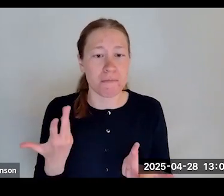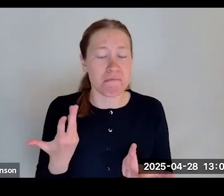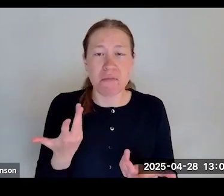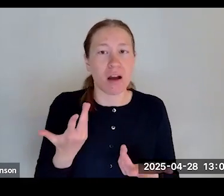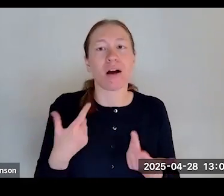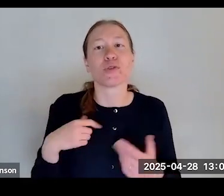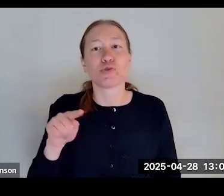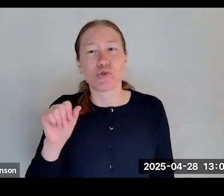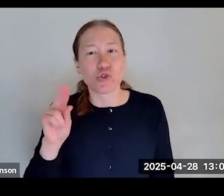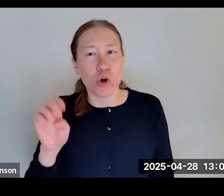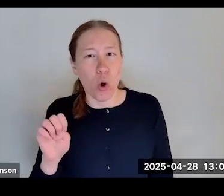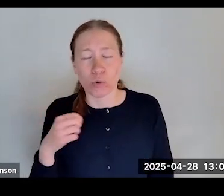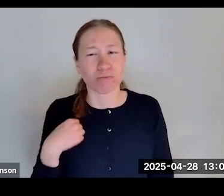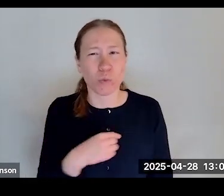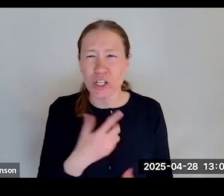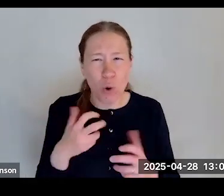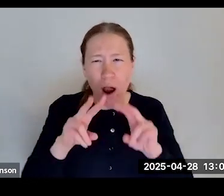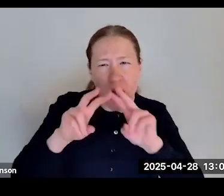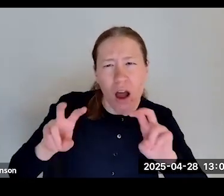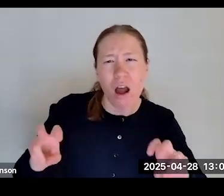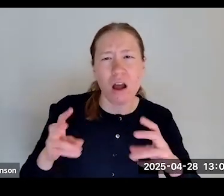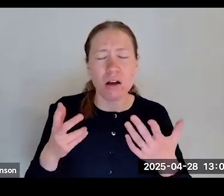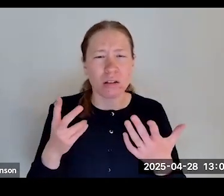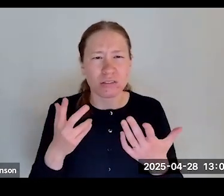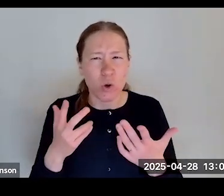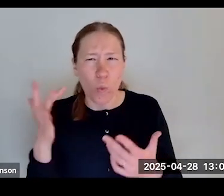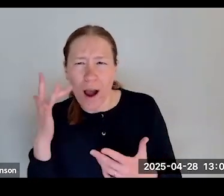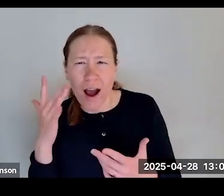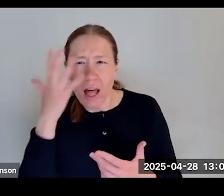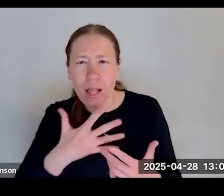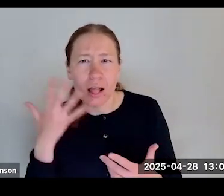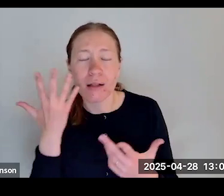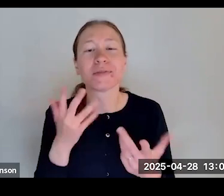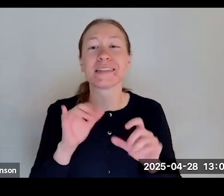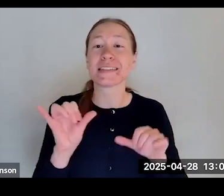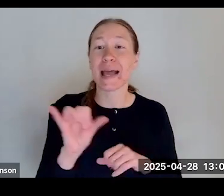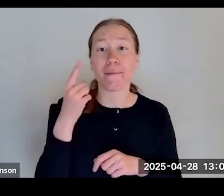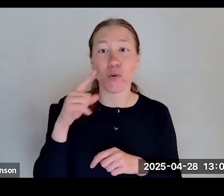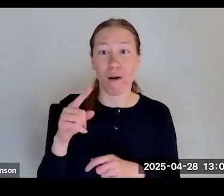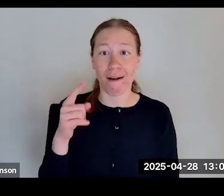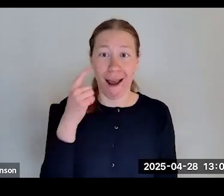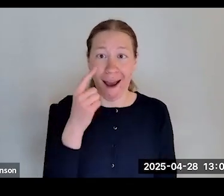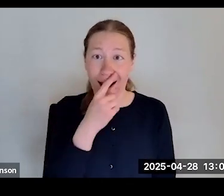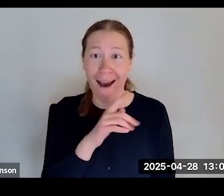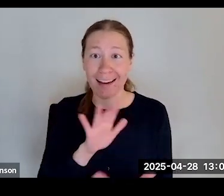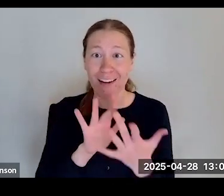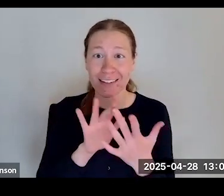why somebody may be expressing a certain tone. And same with eye contact. So some people might not maintain a certain level